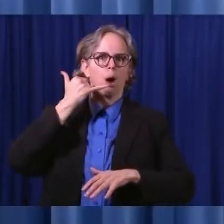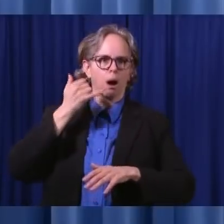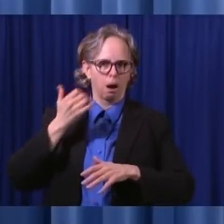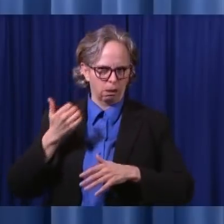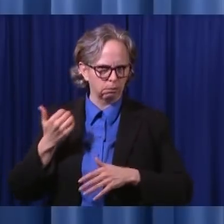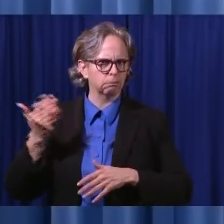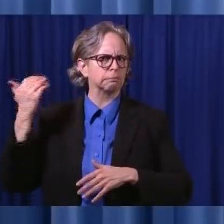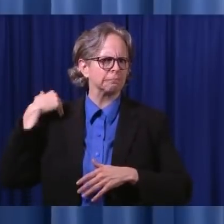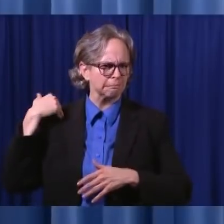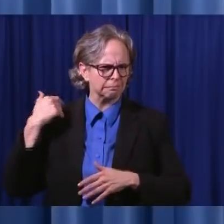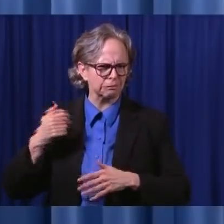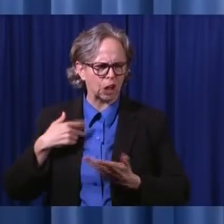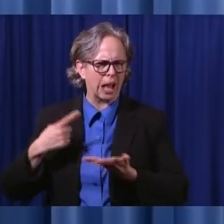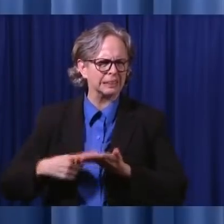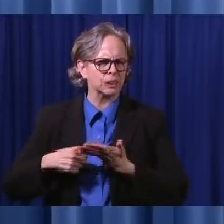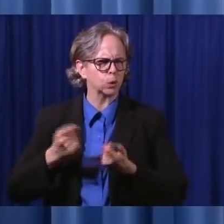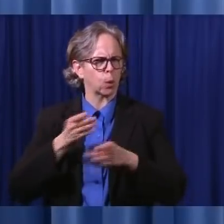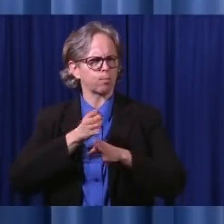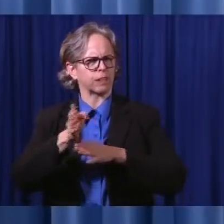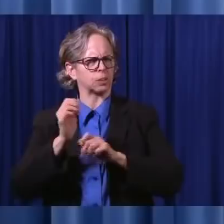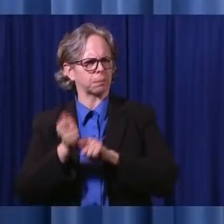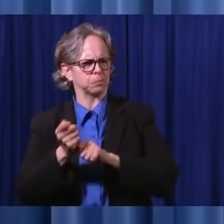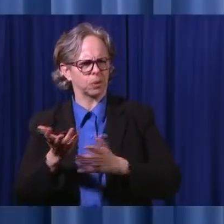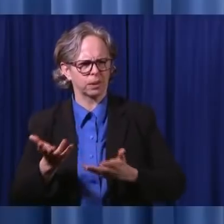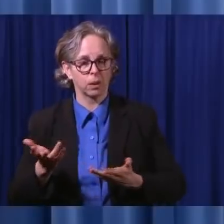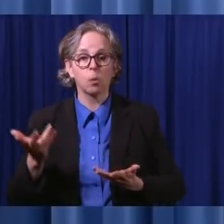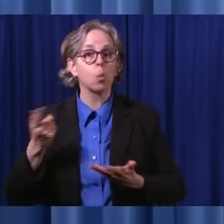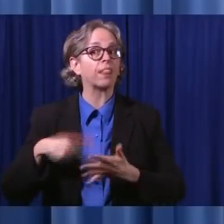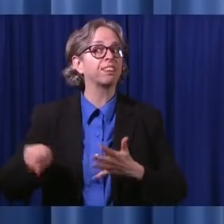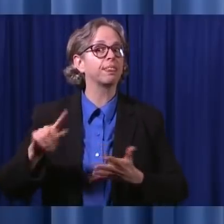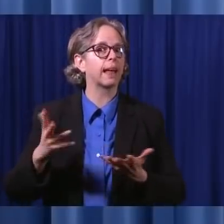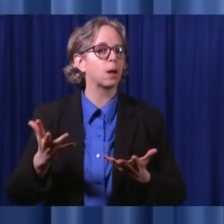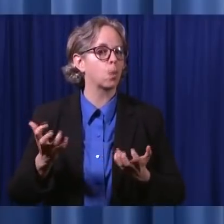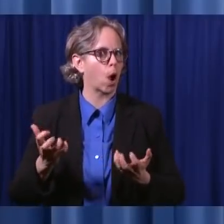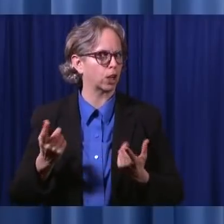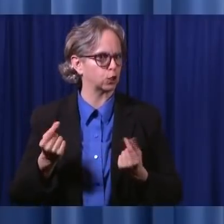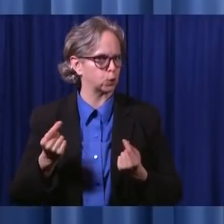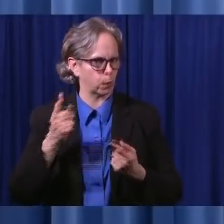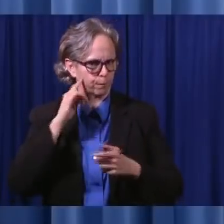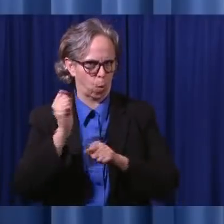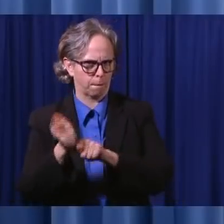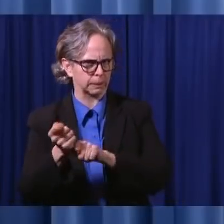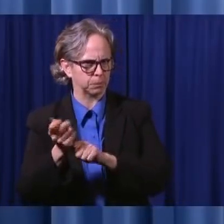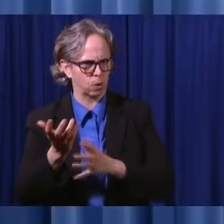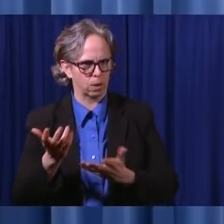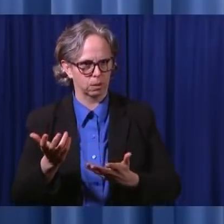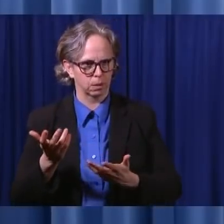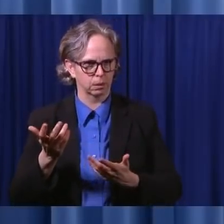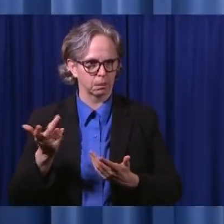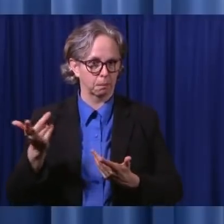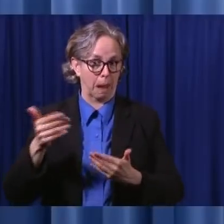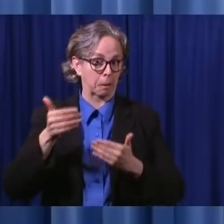I HAD CONVERSATIONS ABILITY THE COMMISSIONER CALLING ME SOME TIME AGO AND WANTED TO